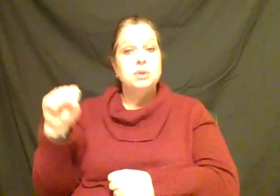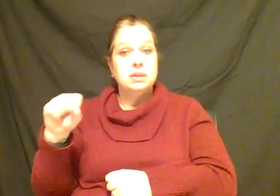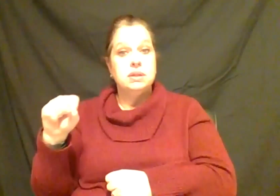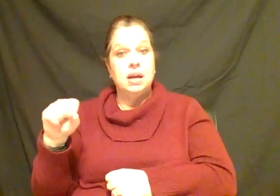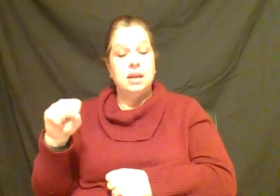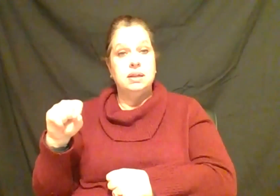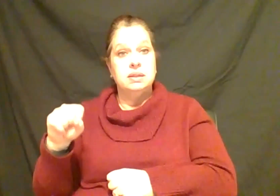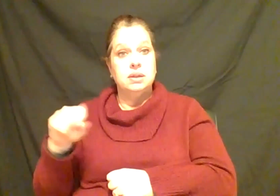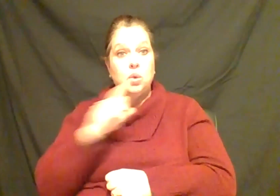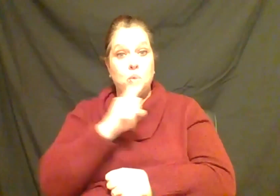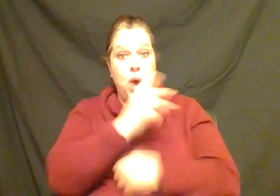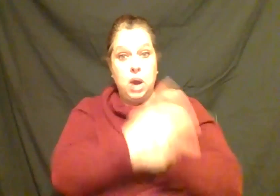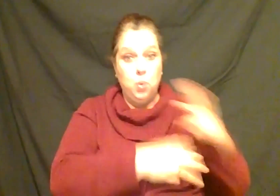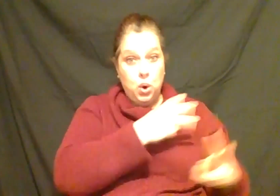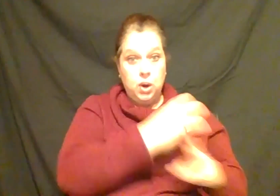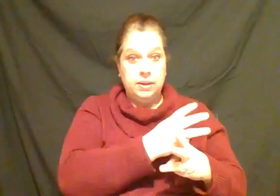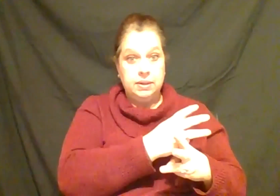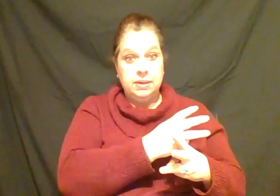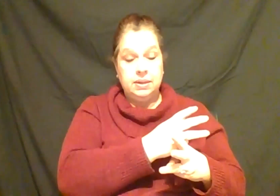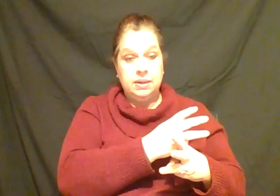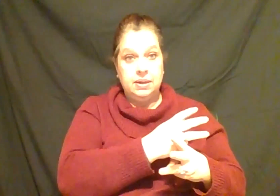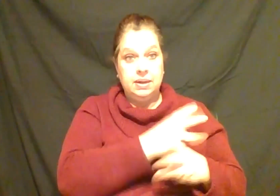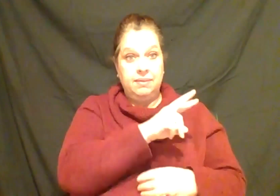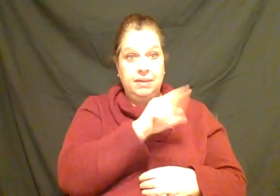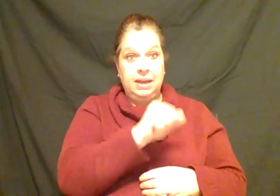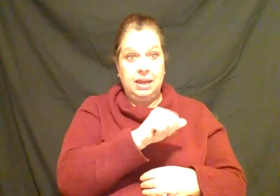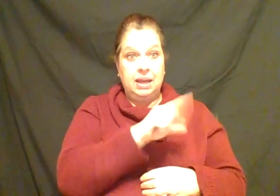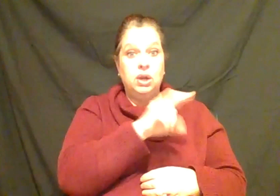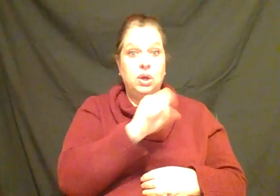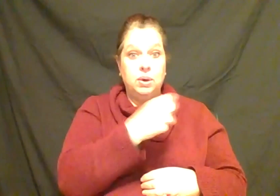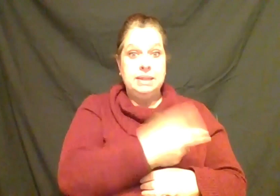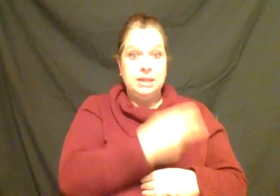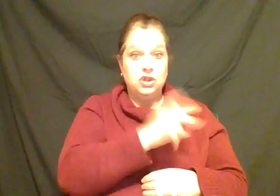world studies course in va us history and government for the standard diploma and then